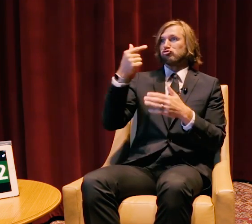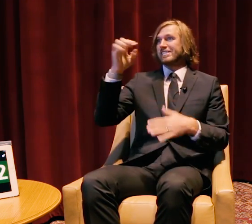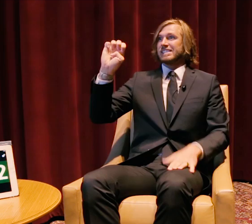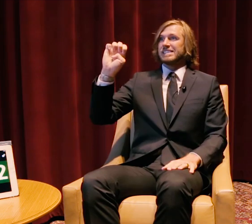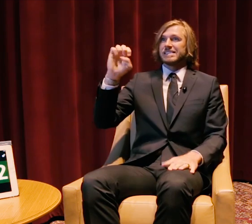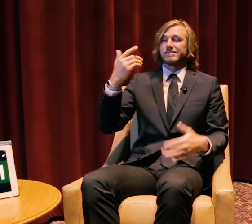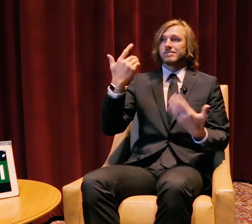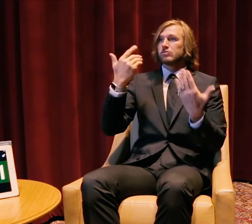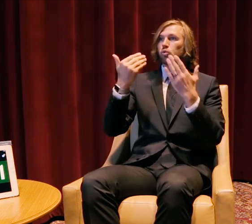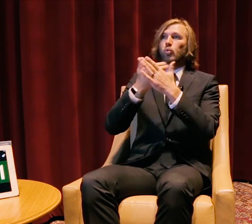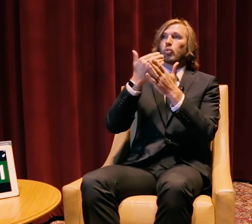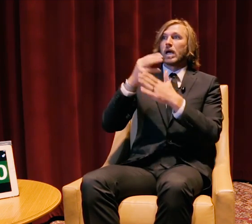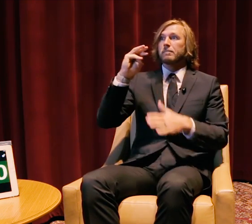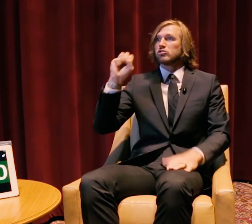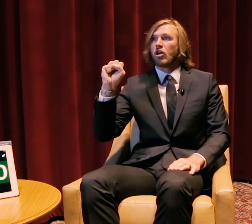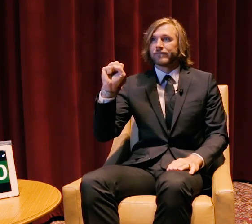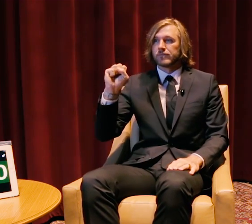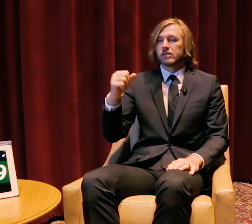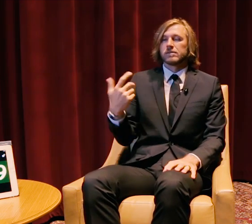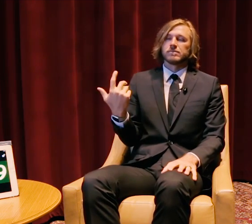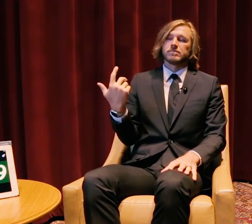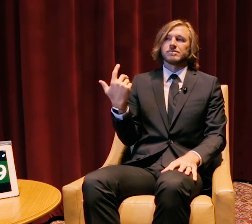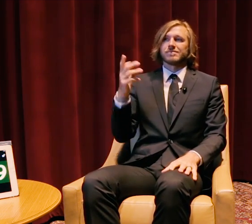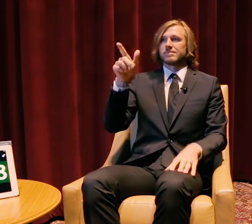the next Microsoft, don't give up,